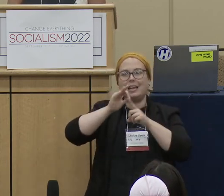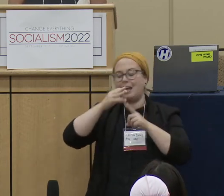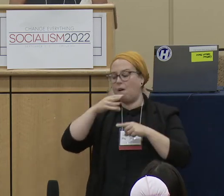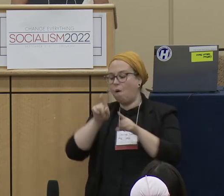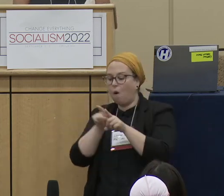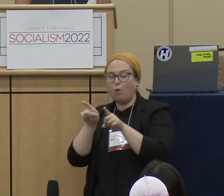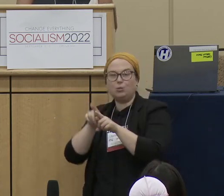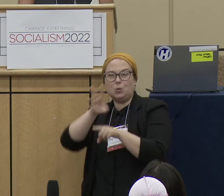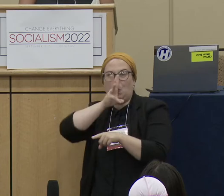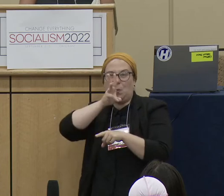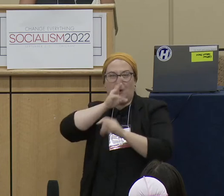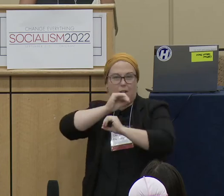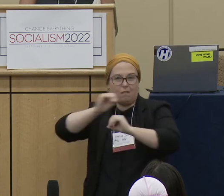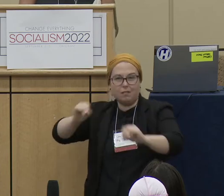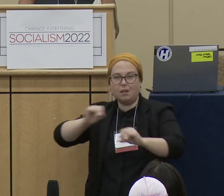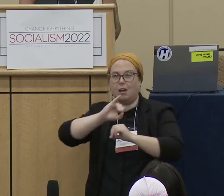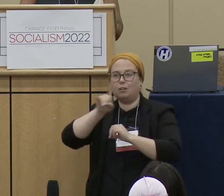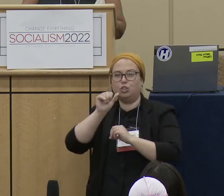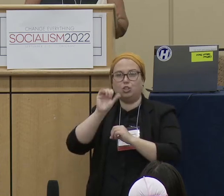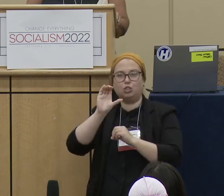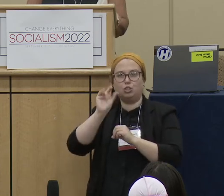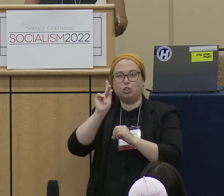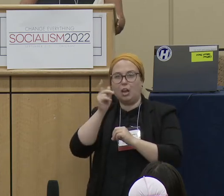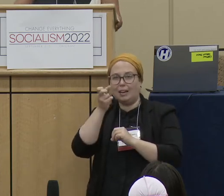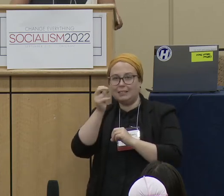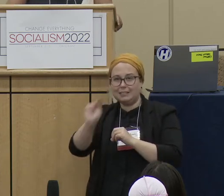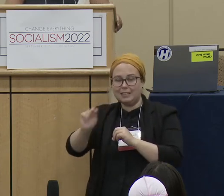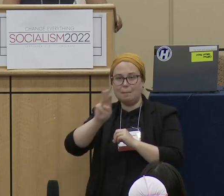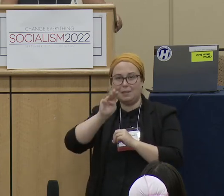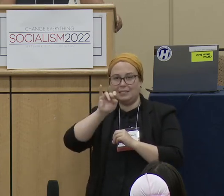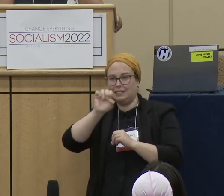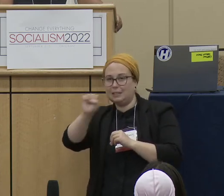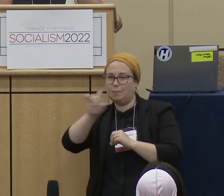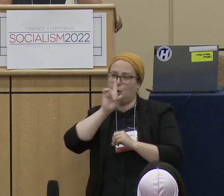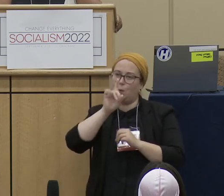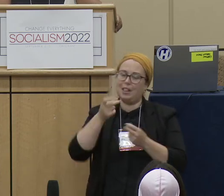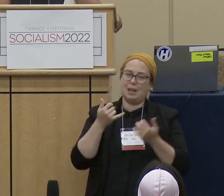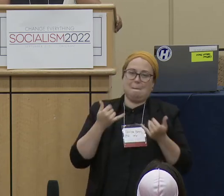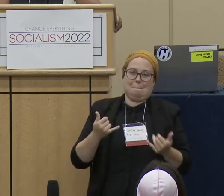Mississippi, are immediate. Immediate and horrific examples